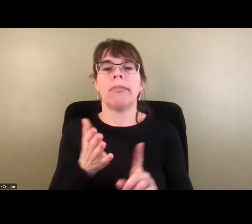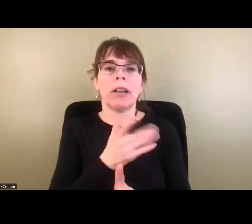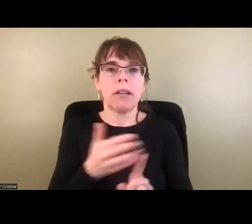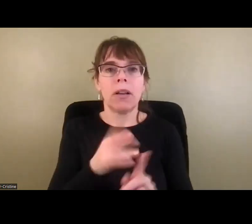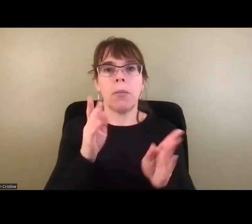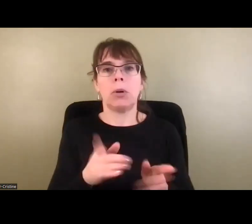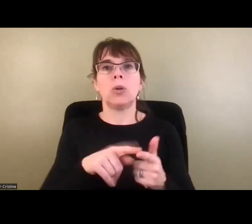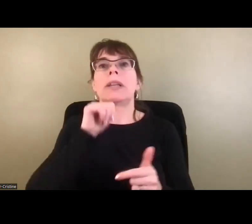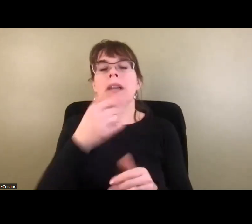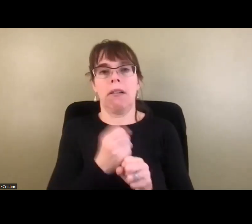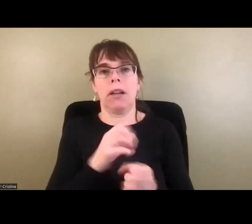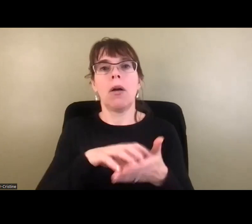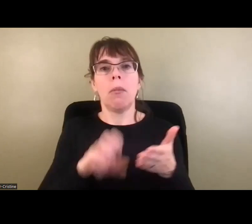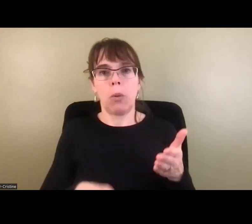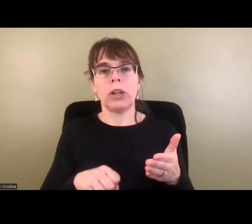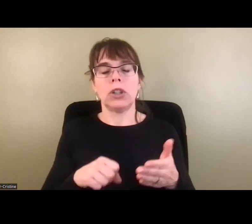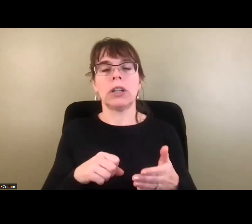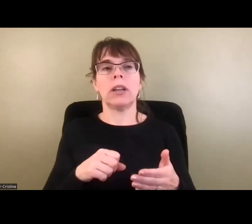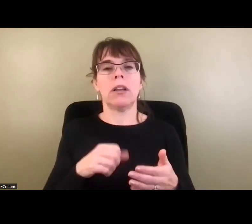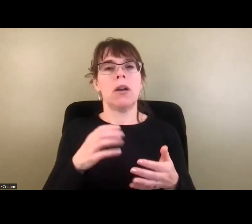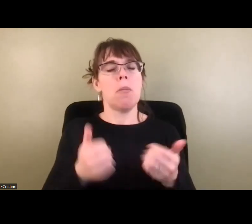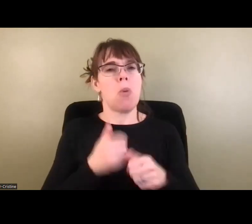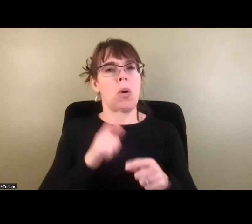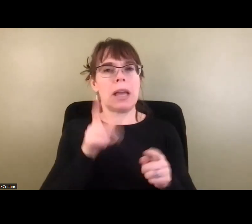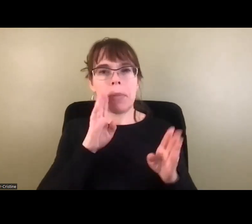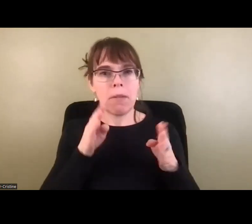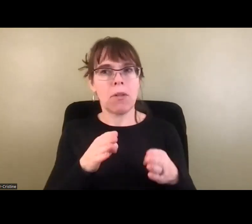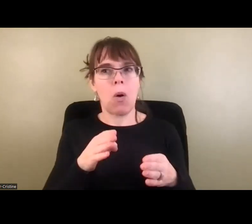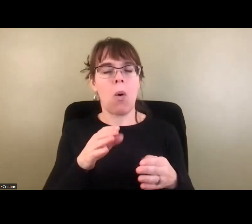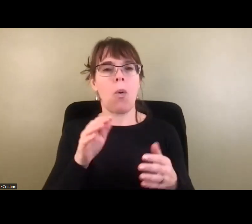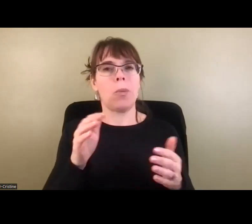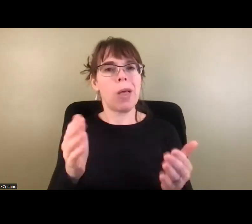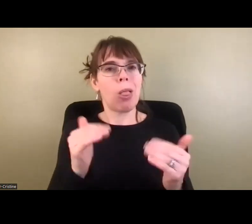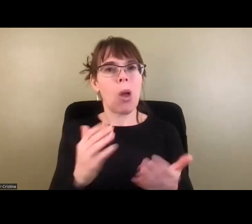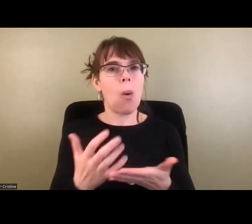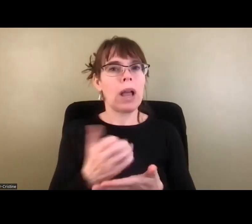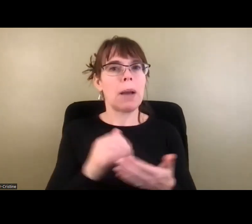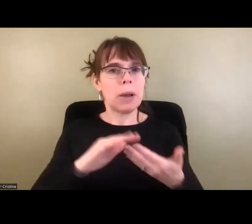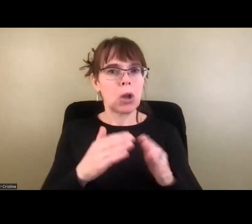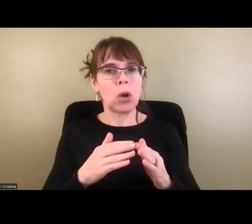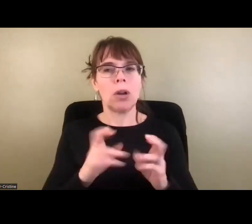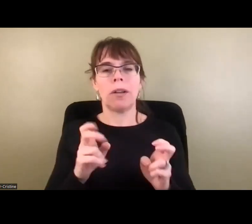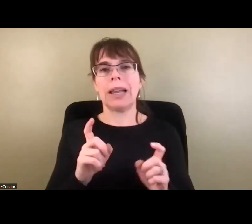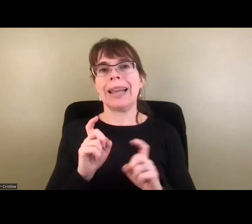So often they target lower income communities by providing free pregnancy and STD tests.